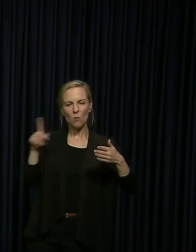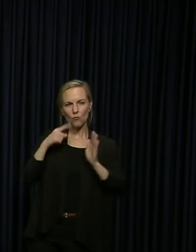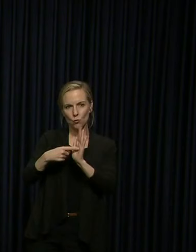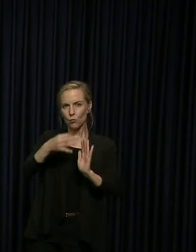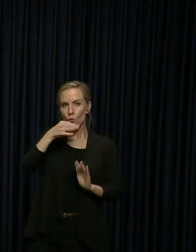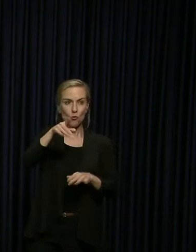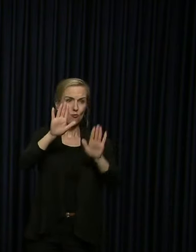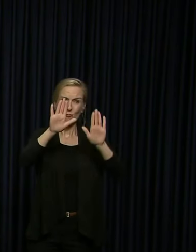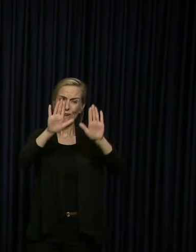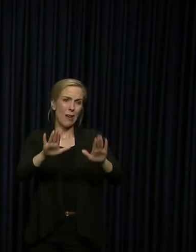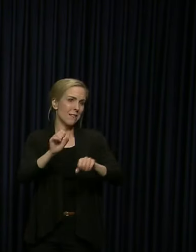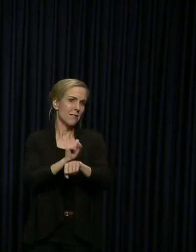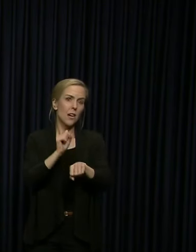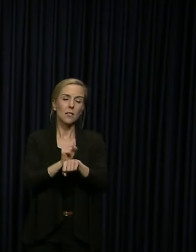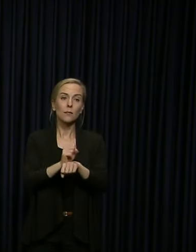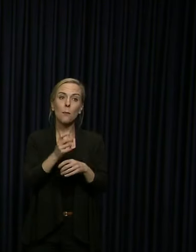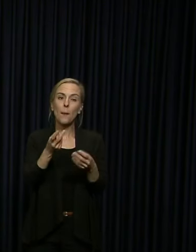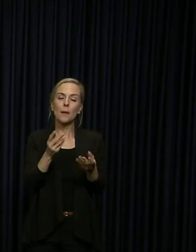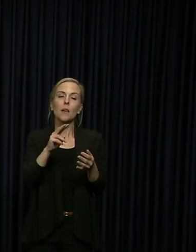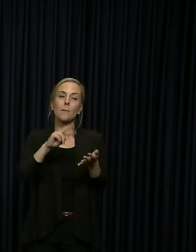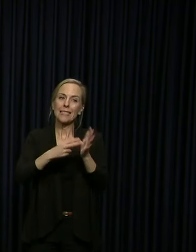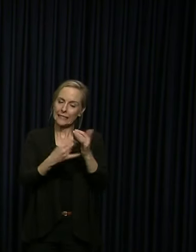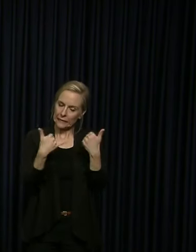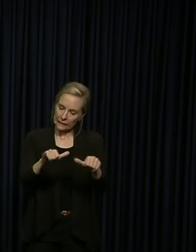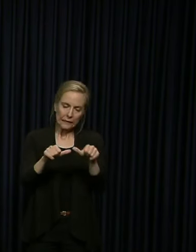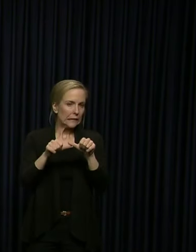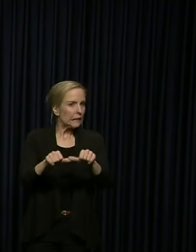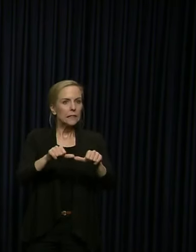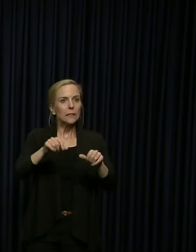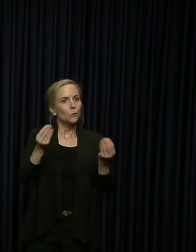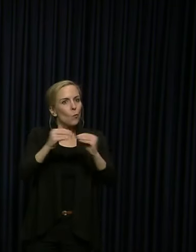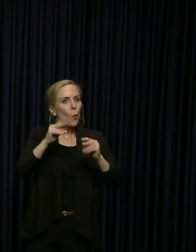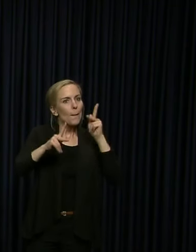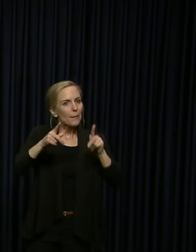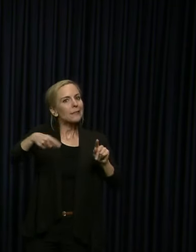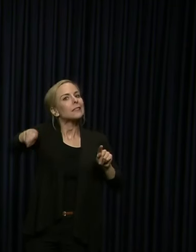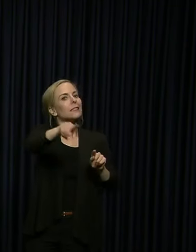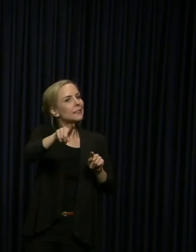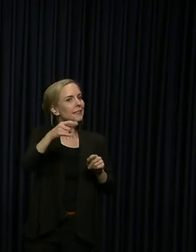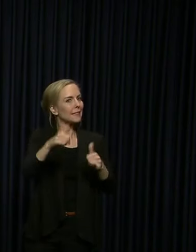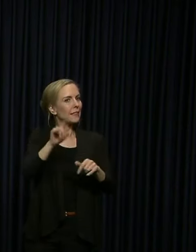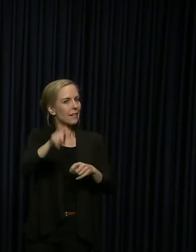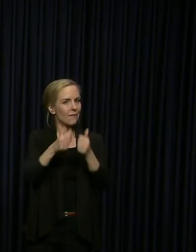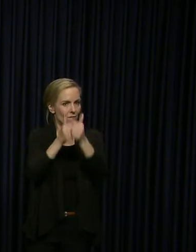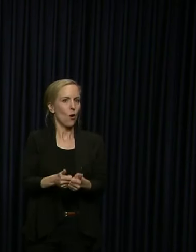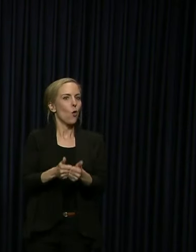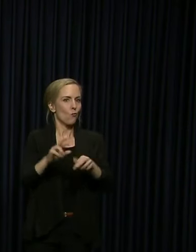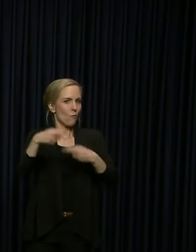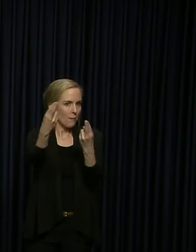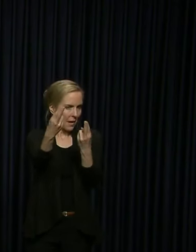THANK YOU, JAYLIN.